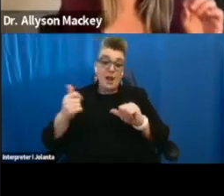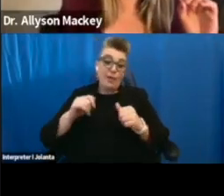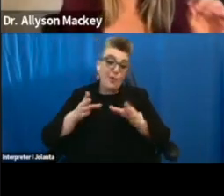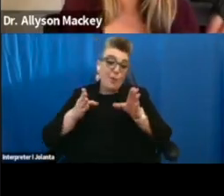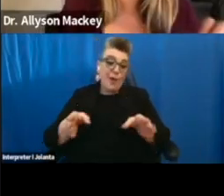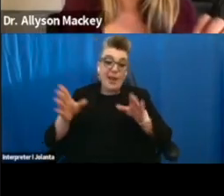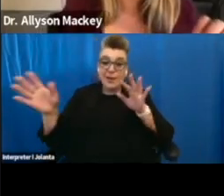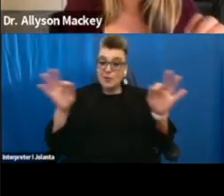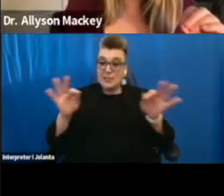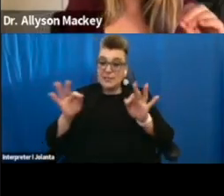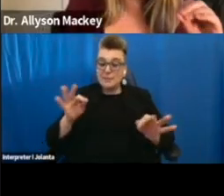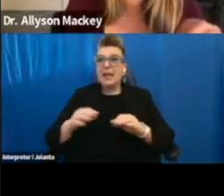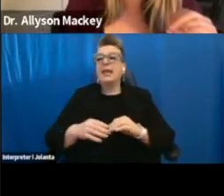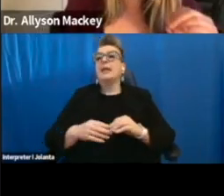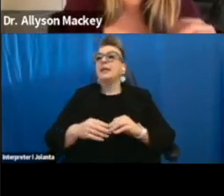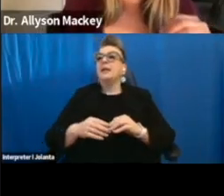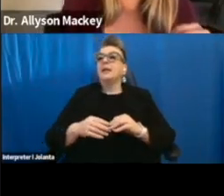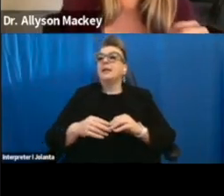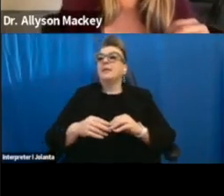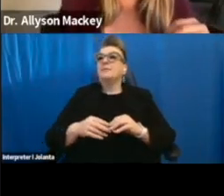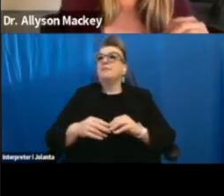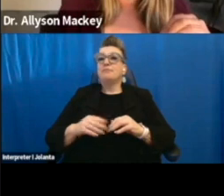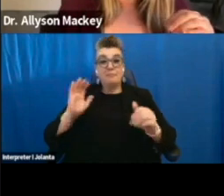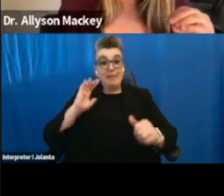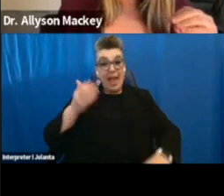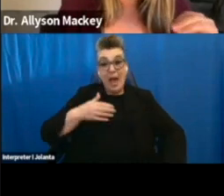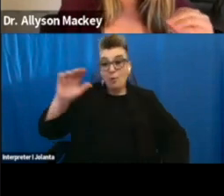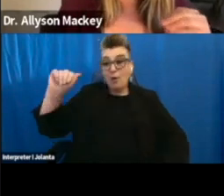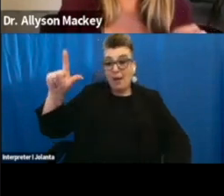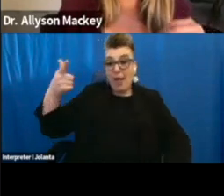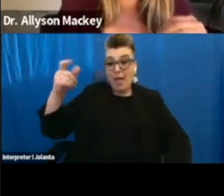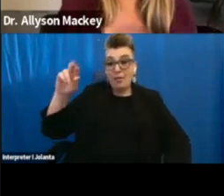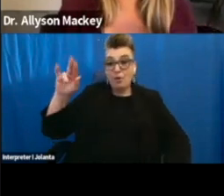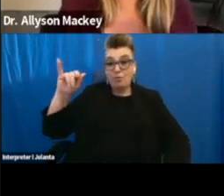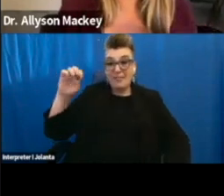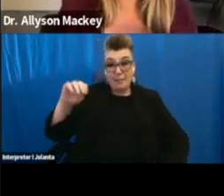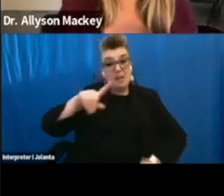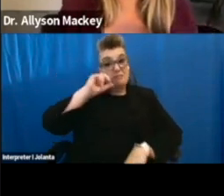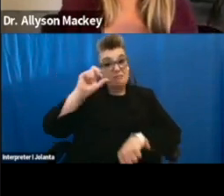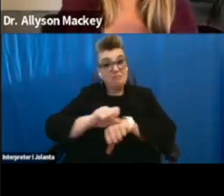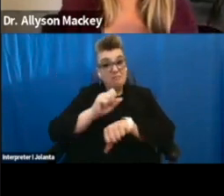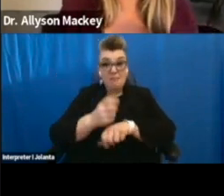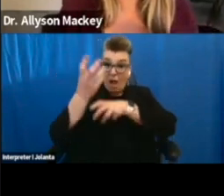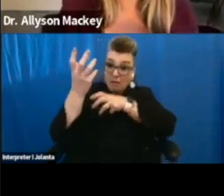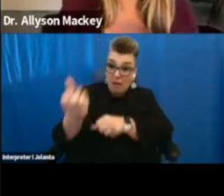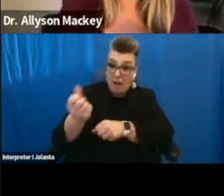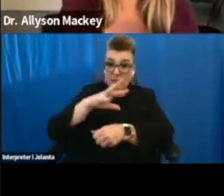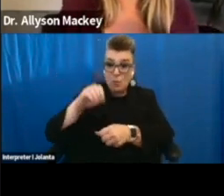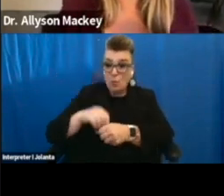how confident our algorithms are in this network assignment